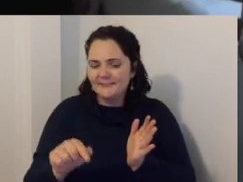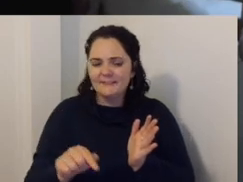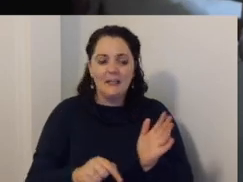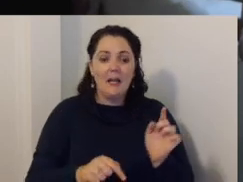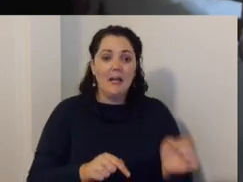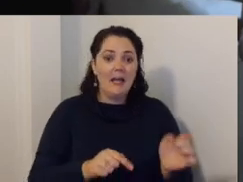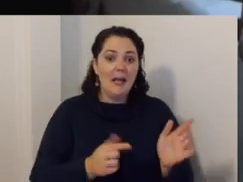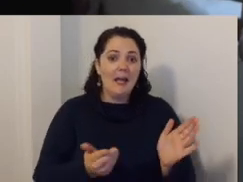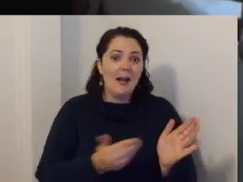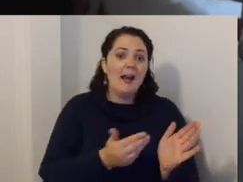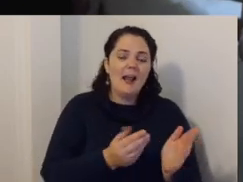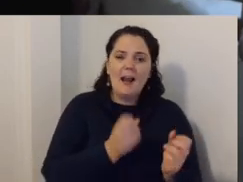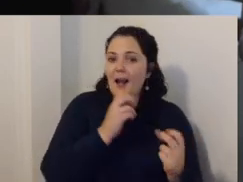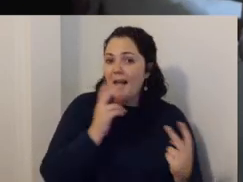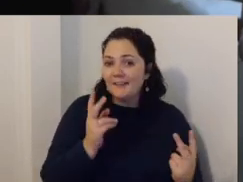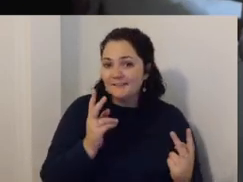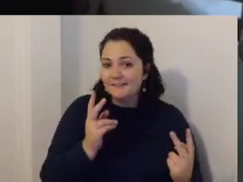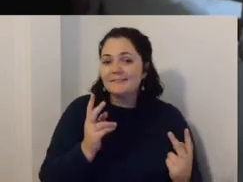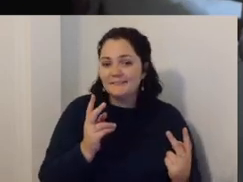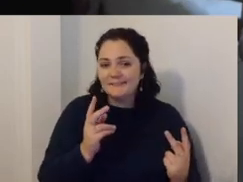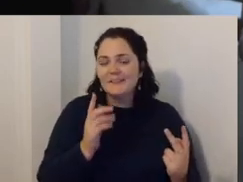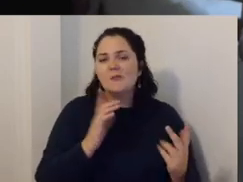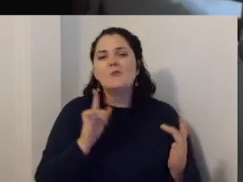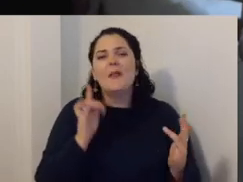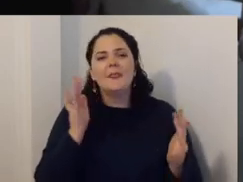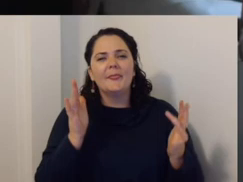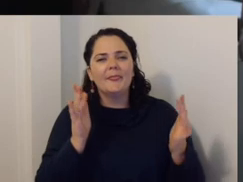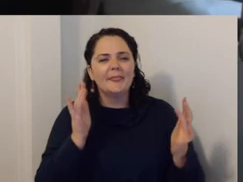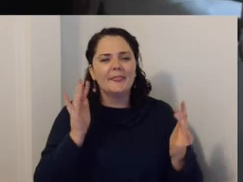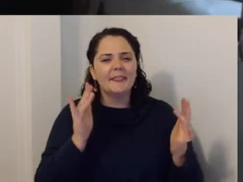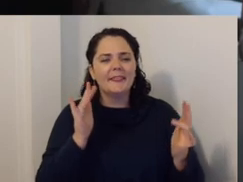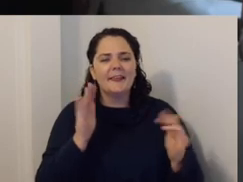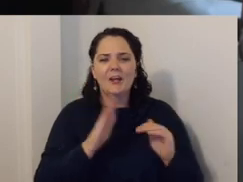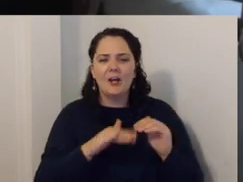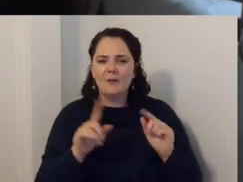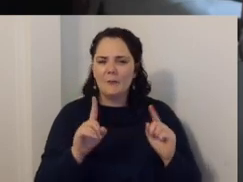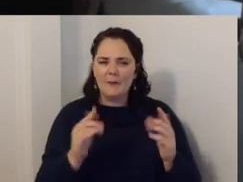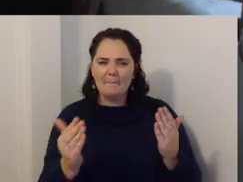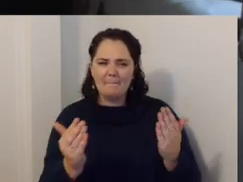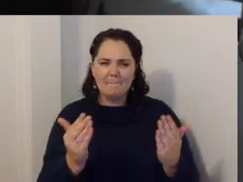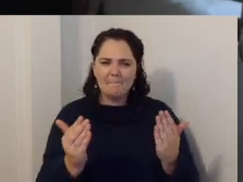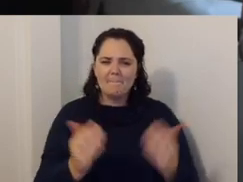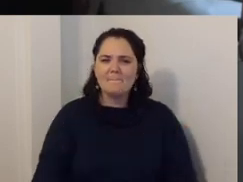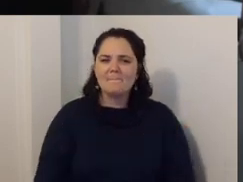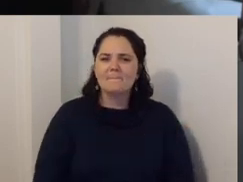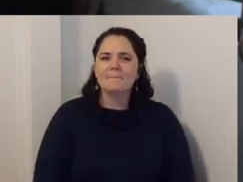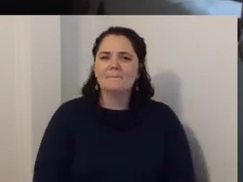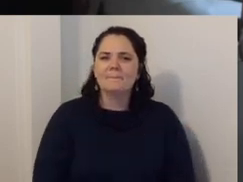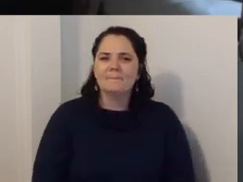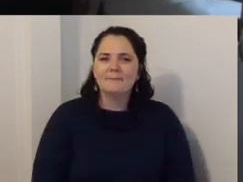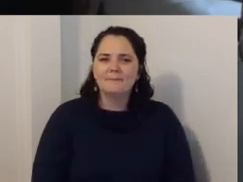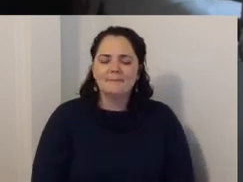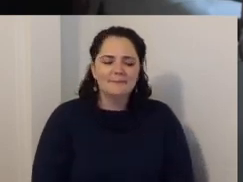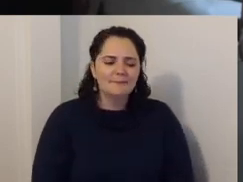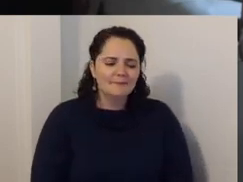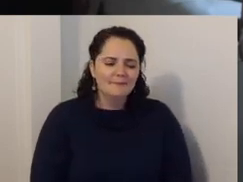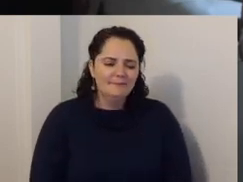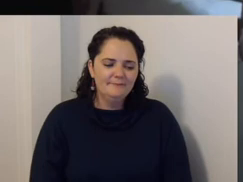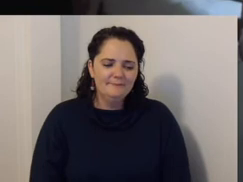in your drawing literally and figuratively and start to really amplify those things